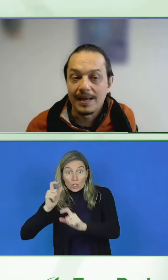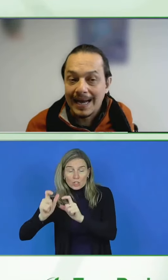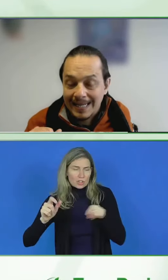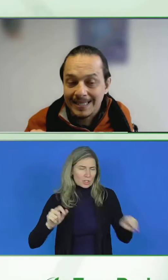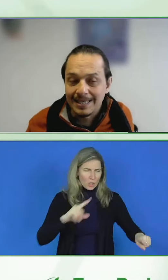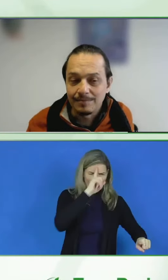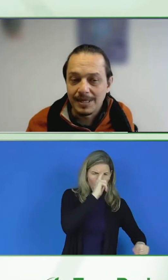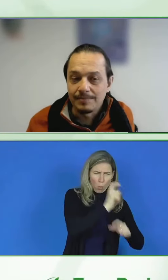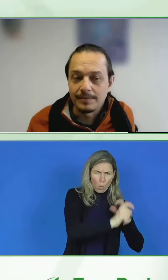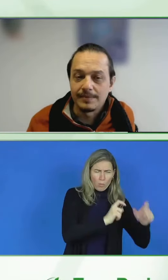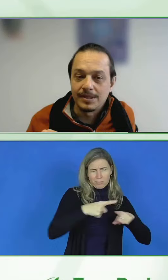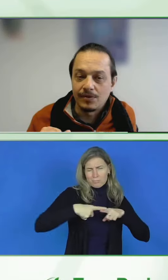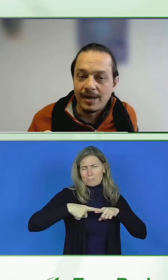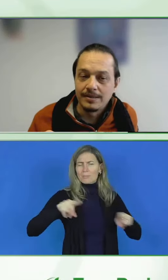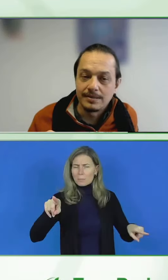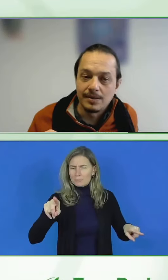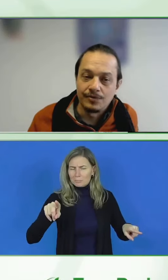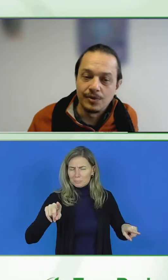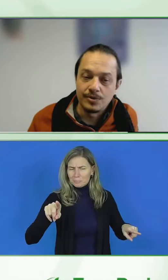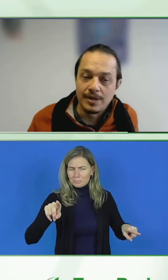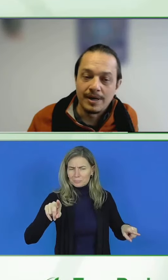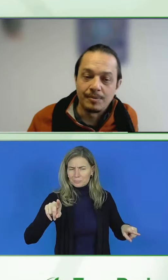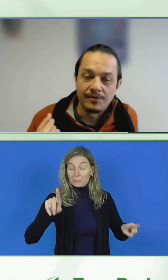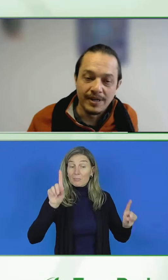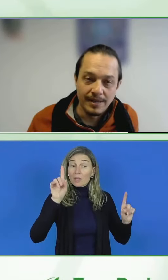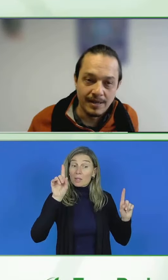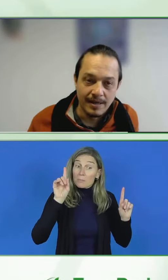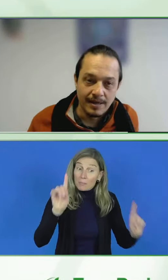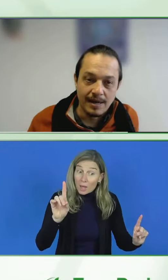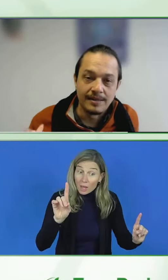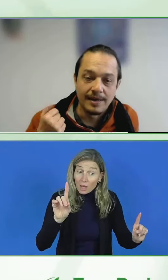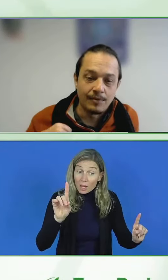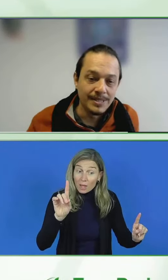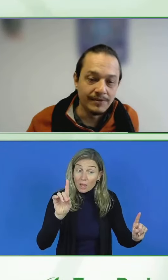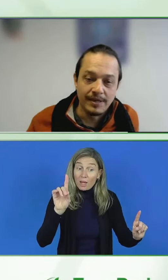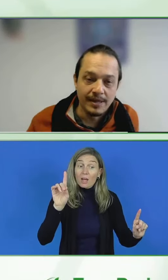And at the same time the rights of those providing care and receiving